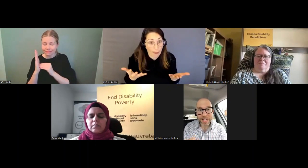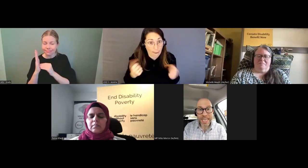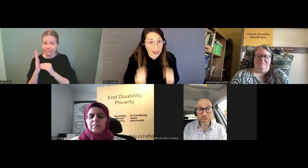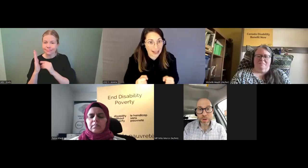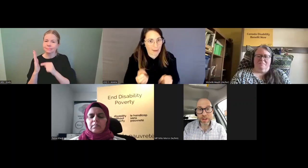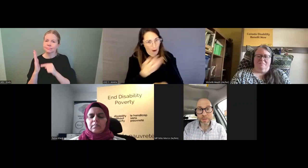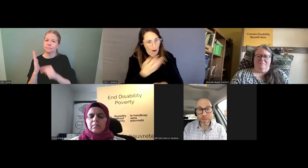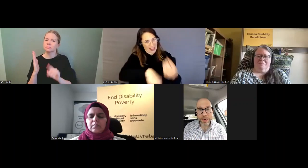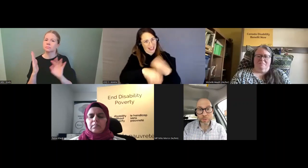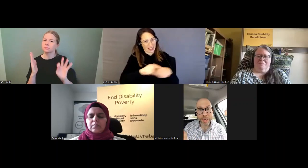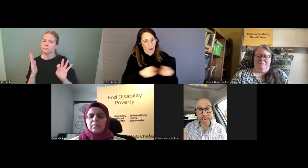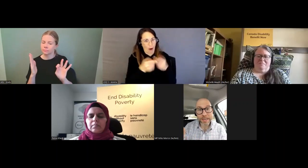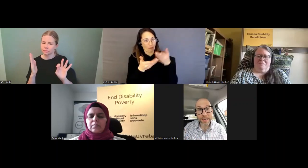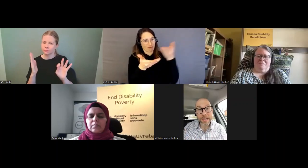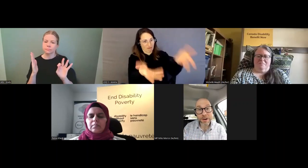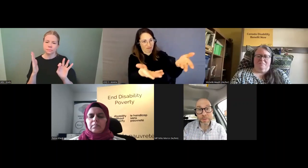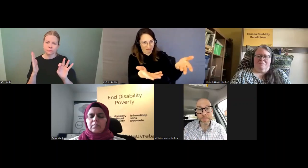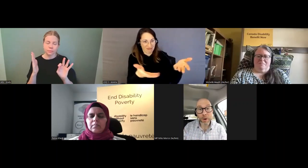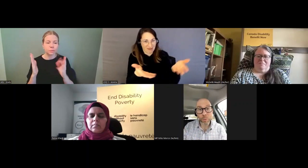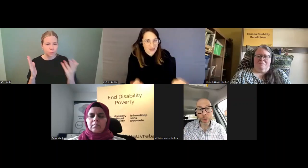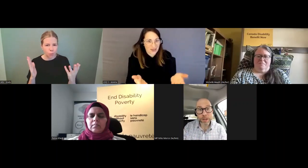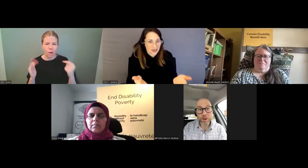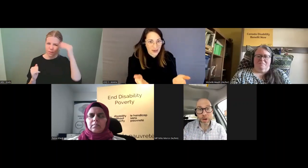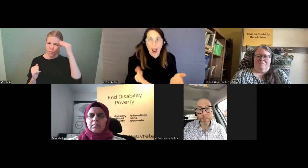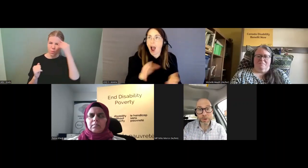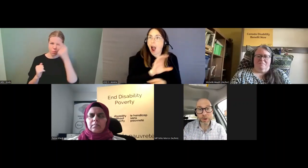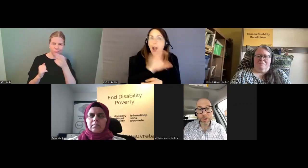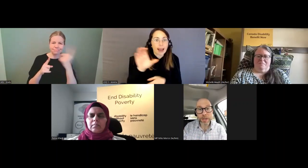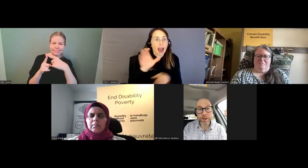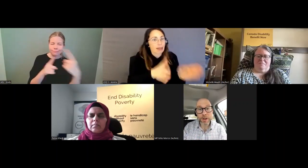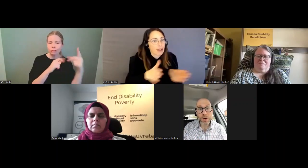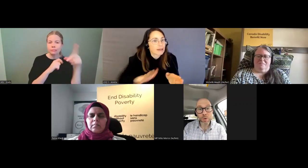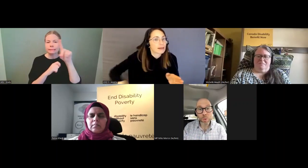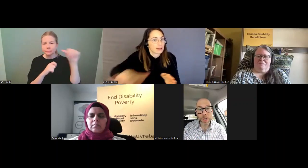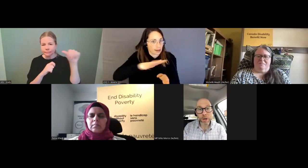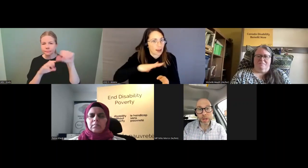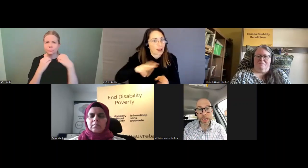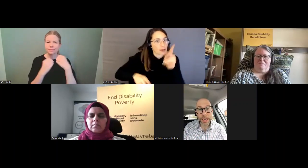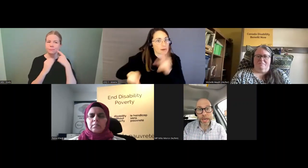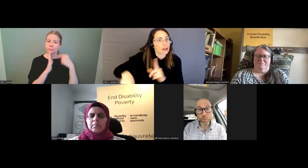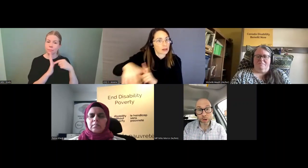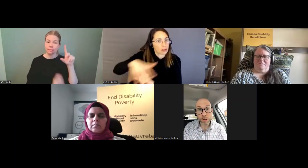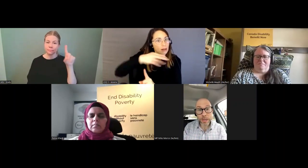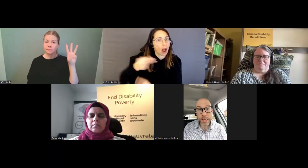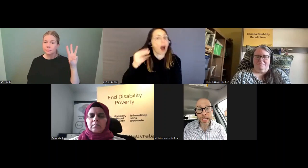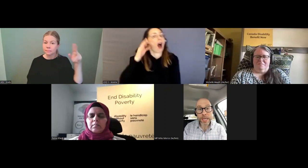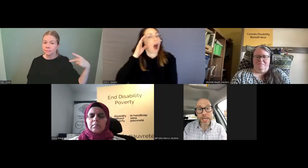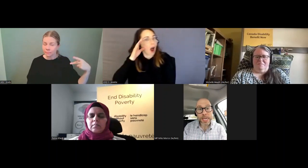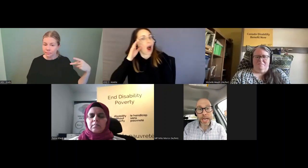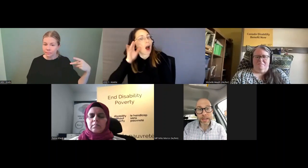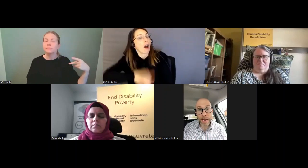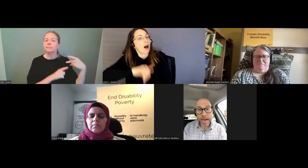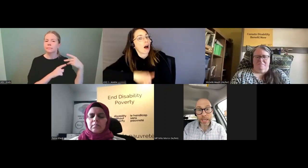WITH DISABILITIES WILL GET TO HEAR WHAT THOSE OPPORTUNITIES WILL LOOK LIKE AND ACTIVELY